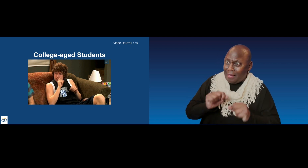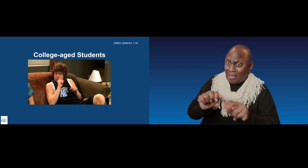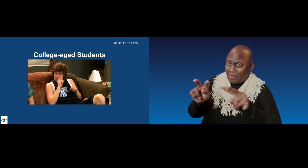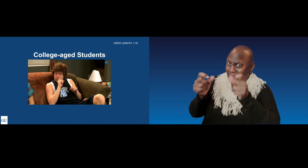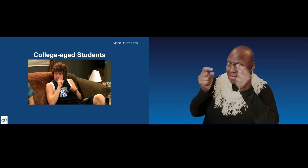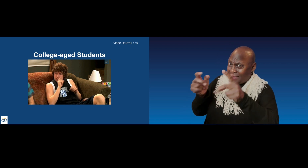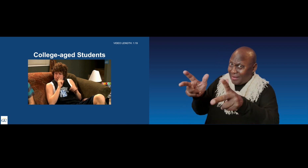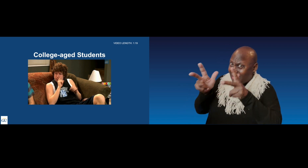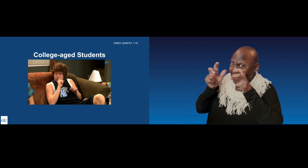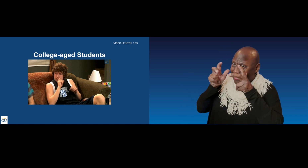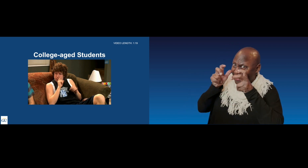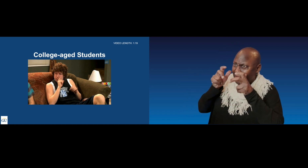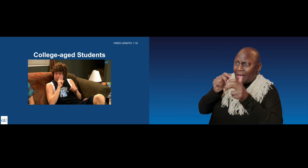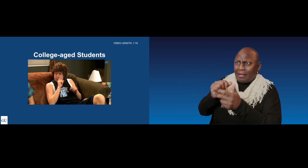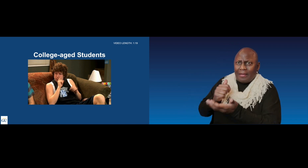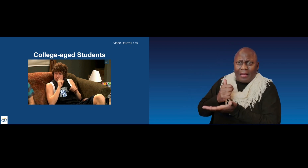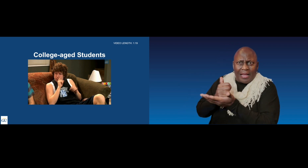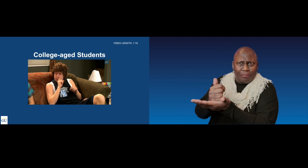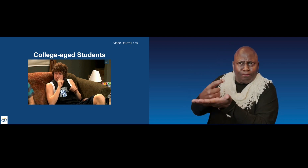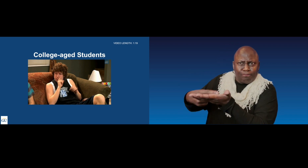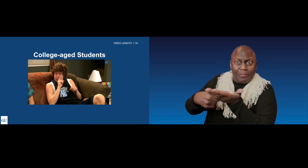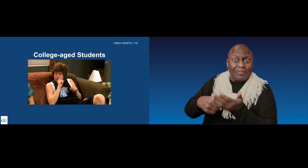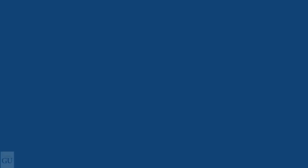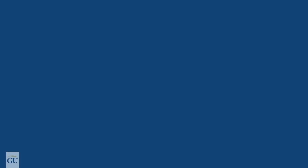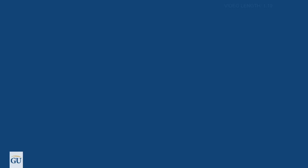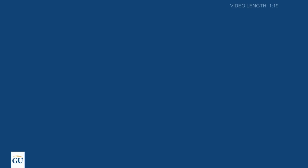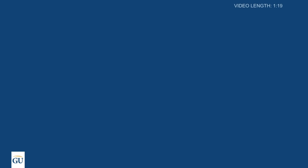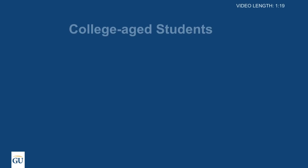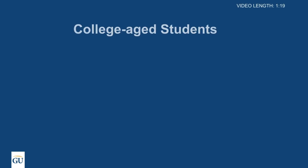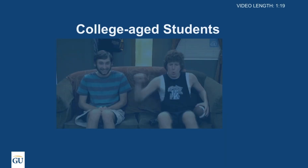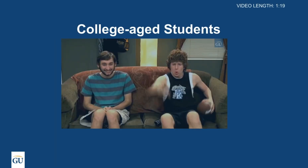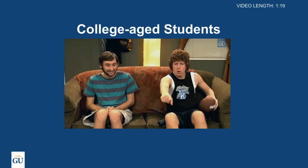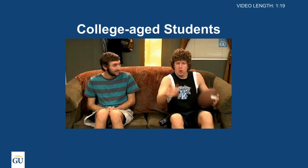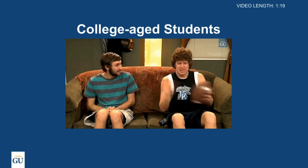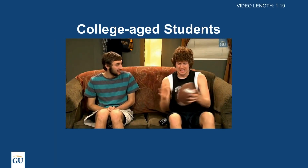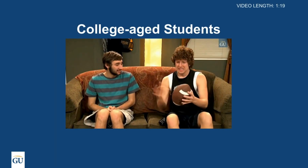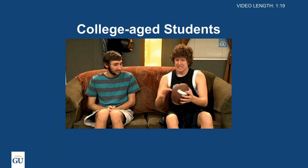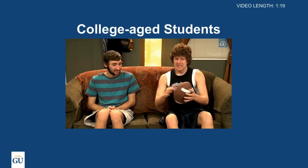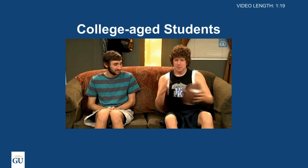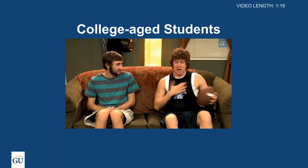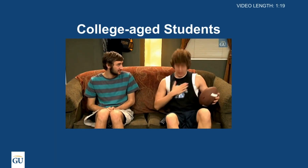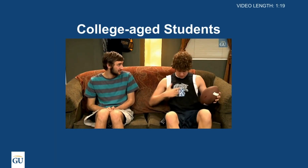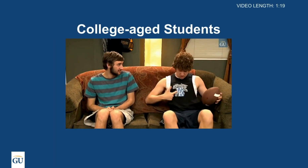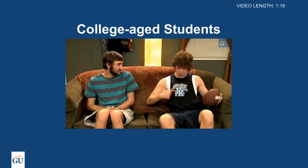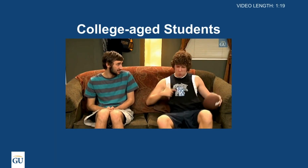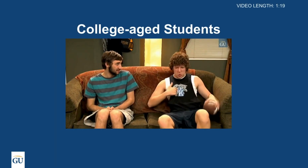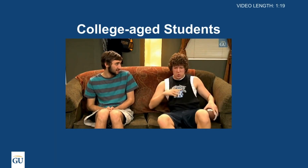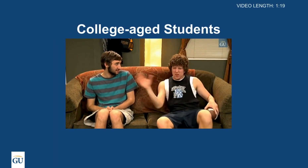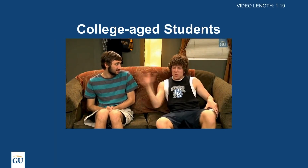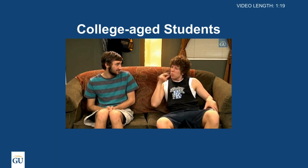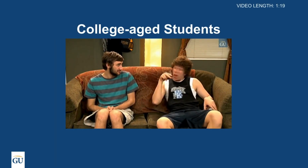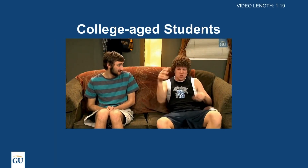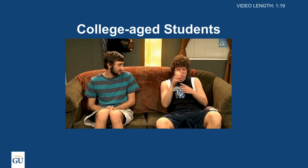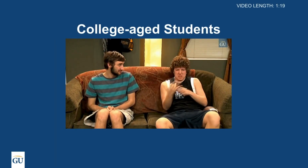It's important that you can understand and then it will help with the discussion. Travis: Ooh, that’s my team.